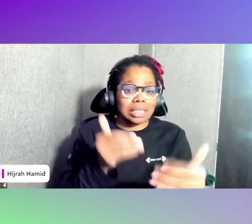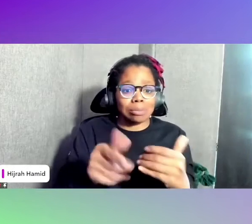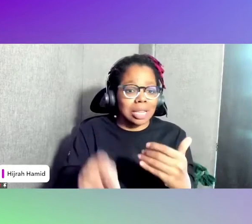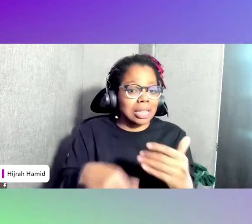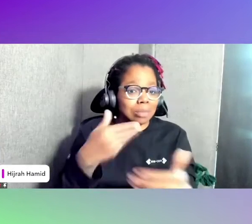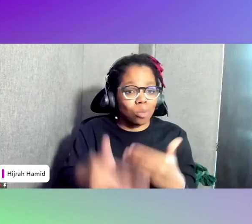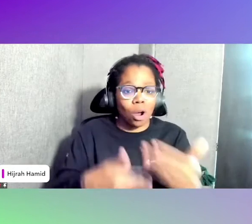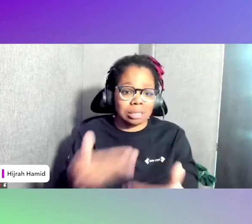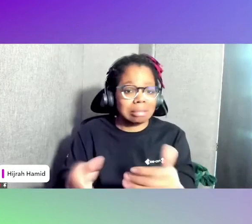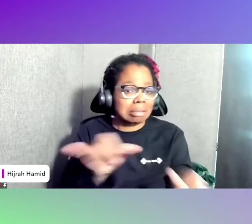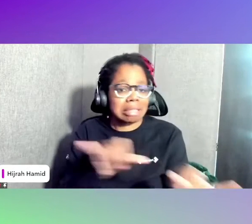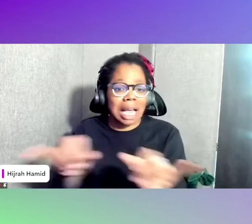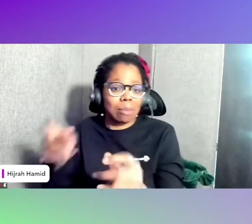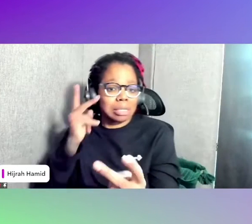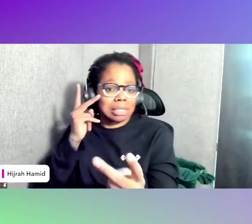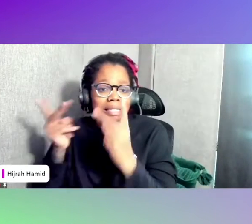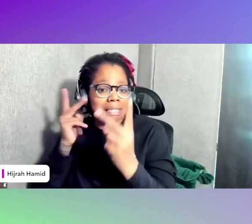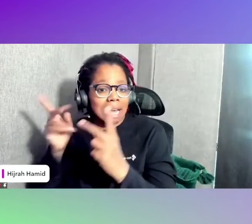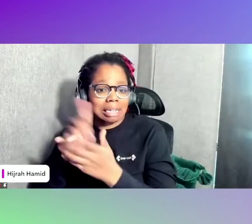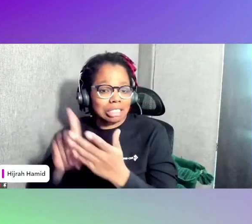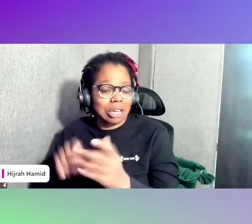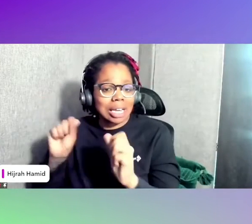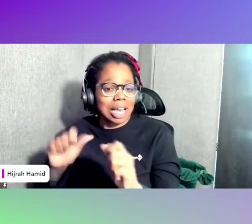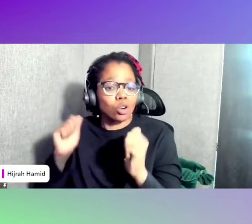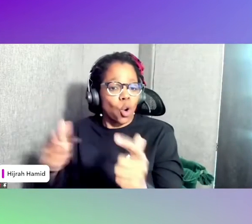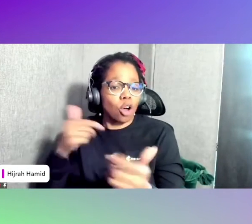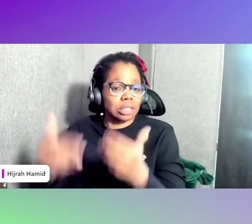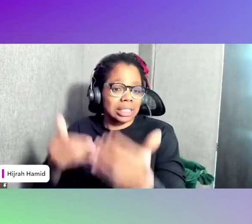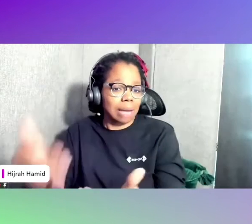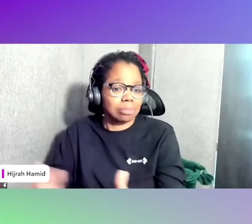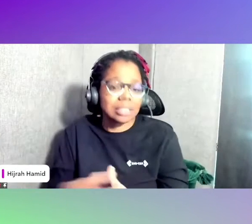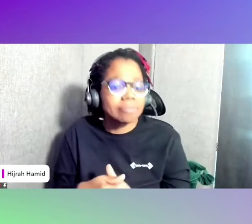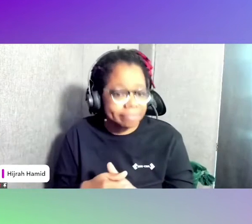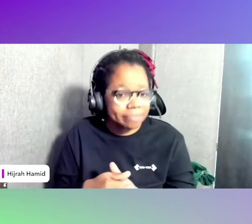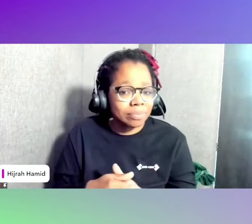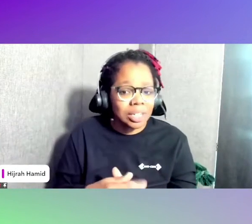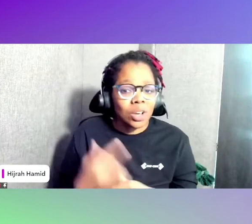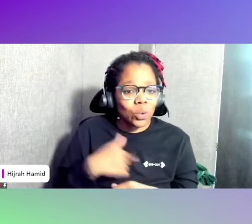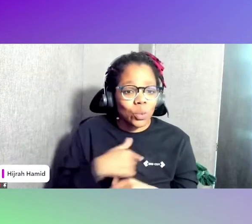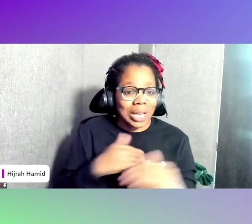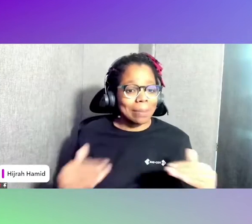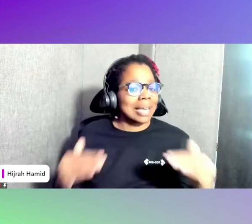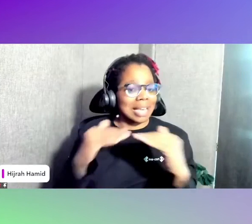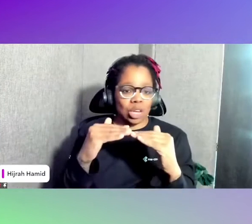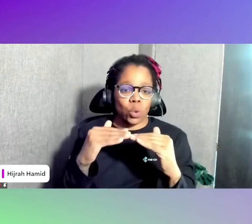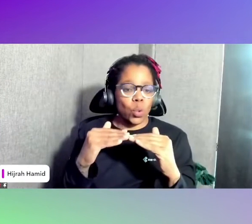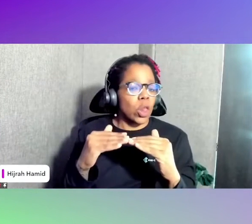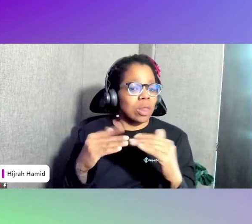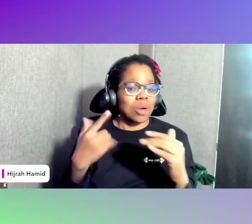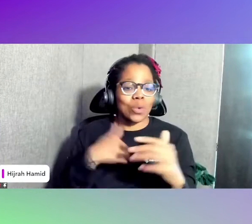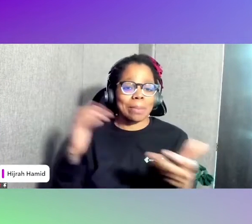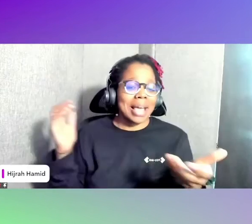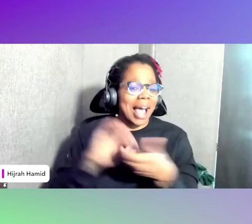are ways for the blind designers to do all steps of this process, just as there are ways for the sighted